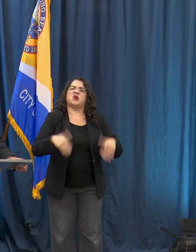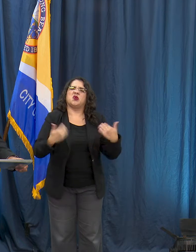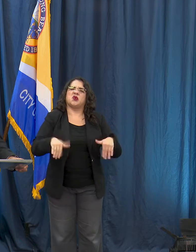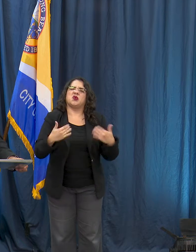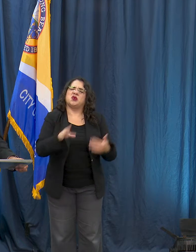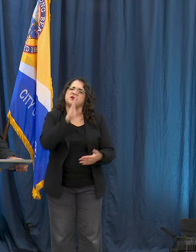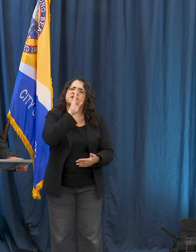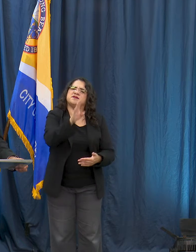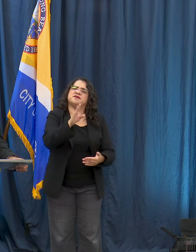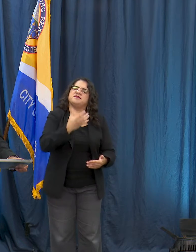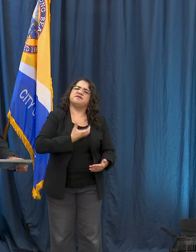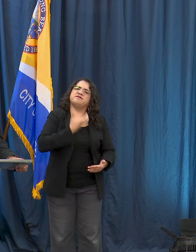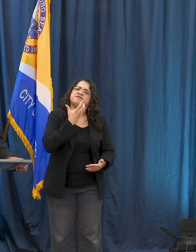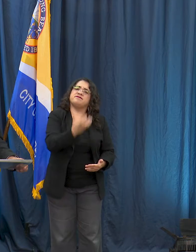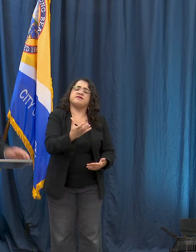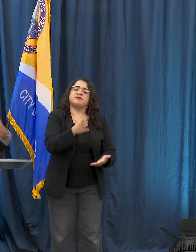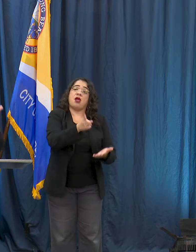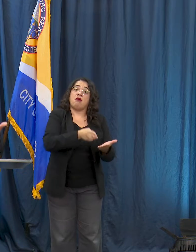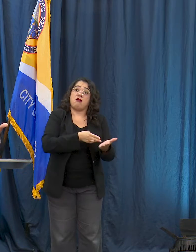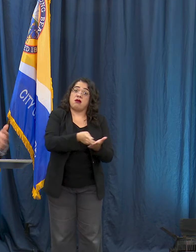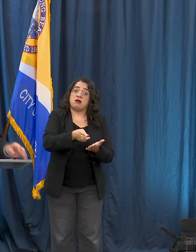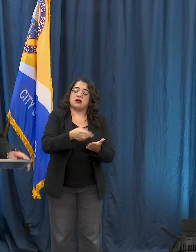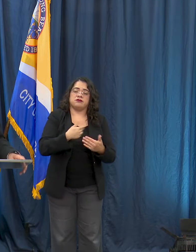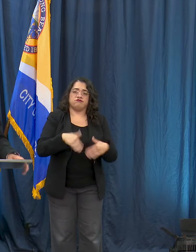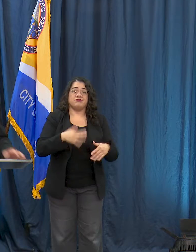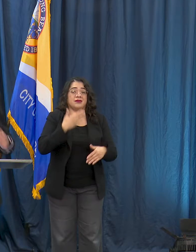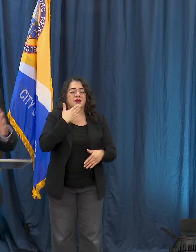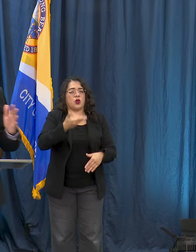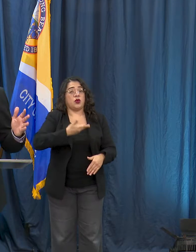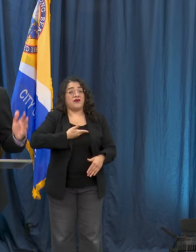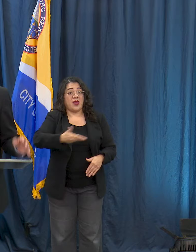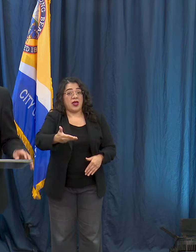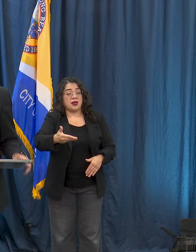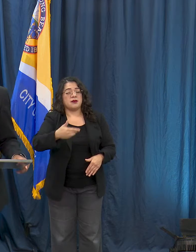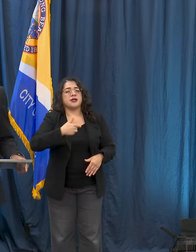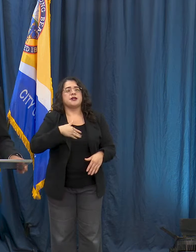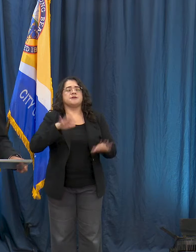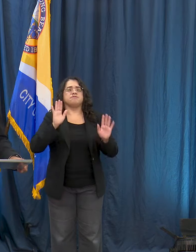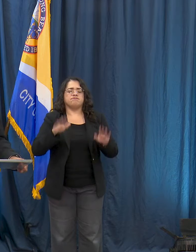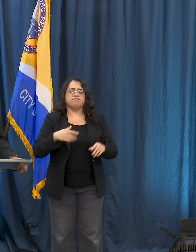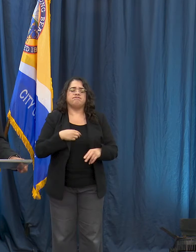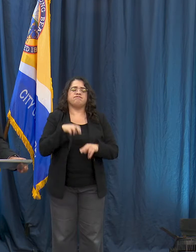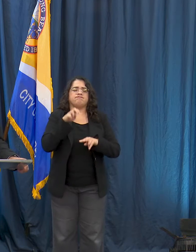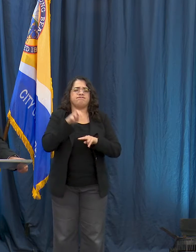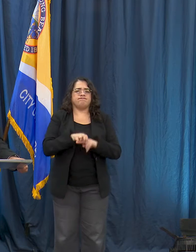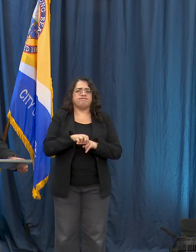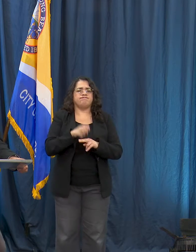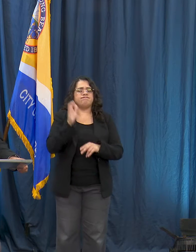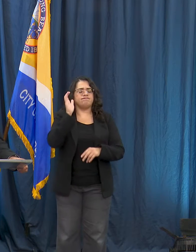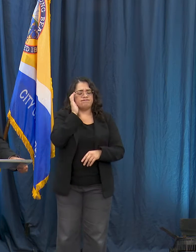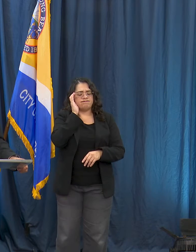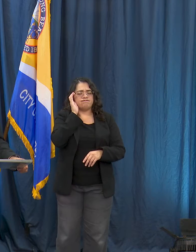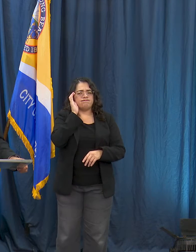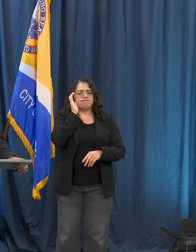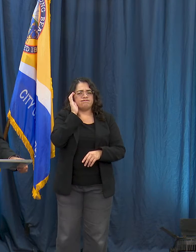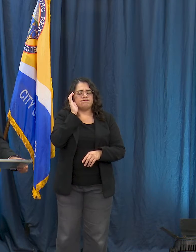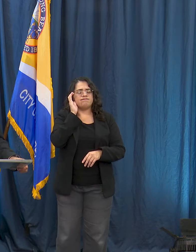I want to thank them for inviting me and giving me a chance to just listen. And I continue to have that conversation with additional groups and